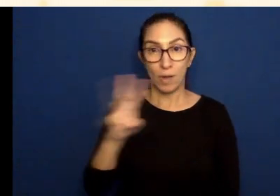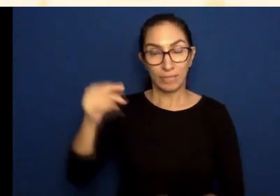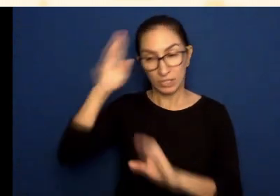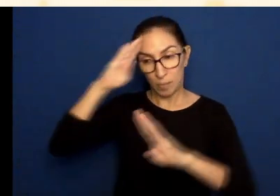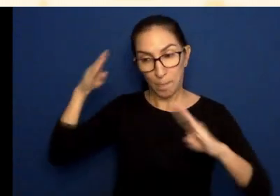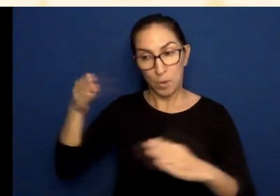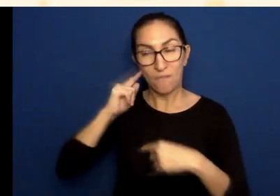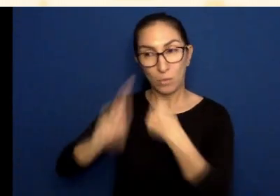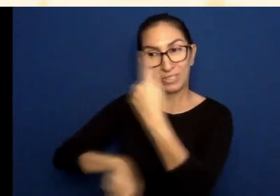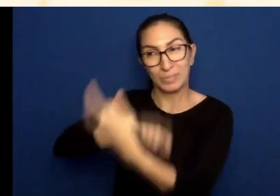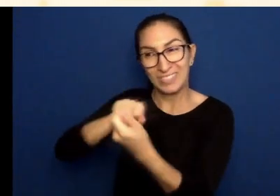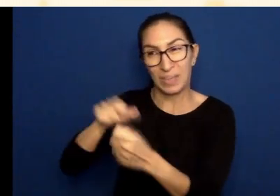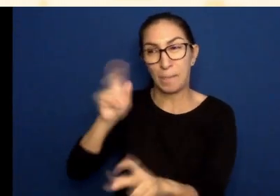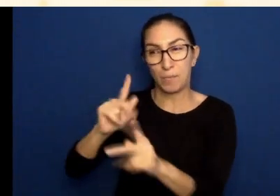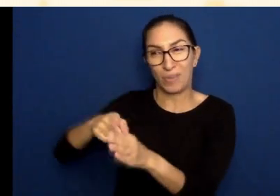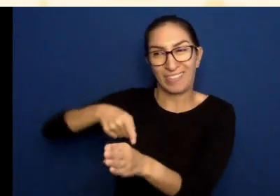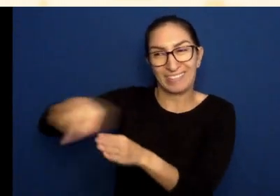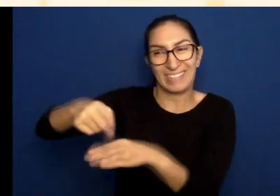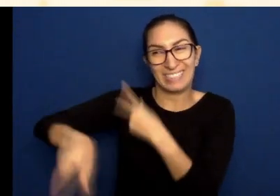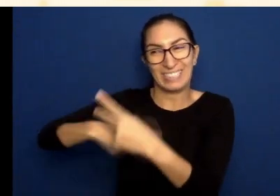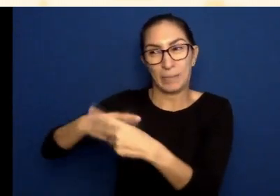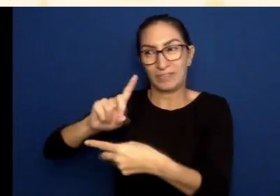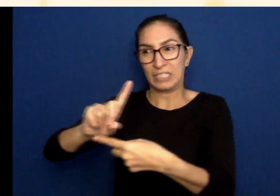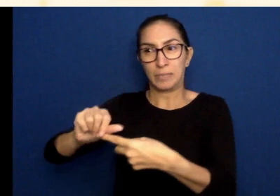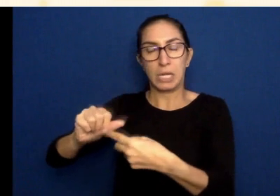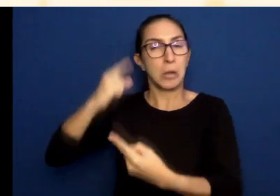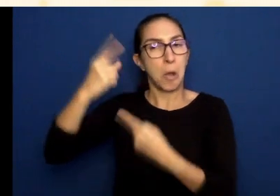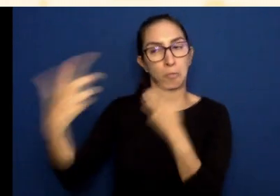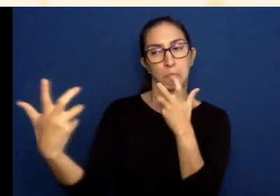But really, you can get away with testing on just the latest version of Android.